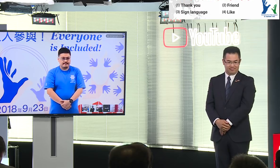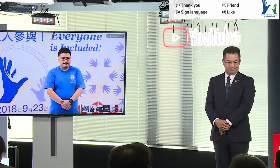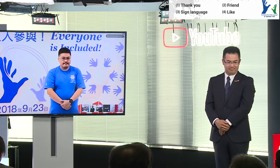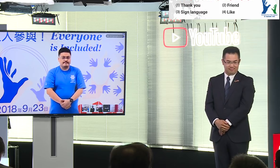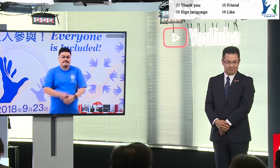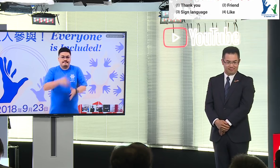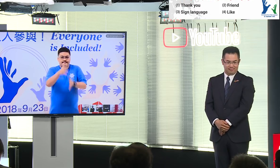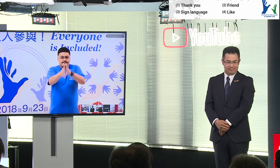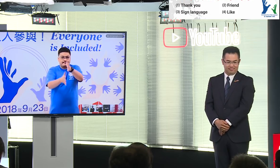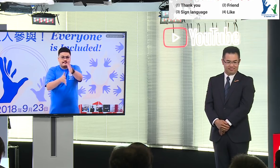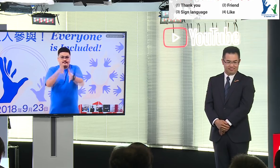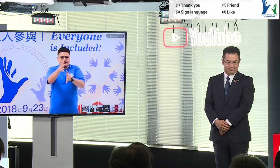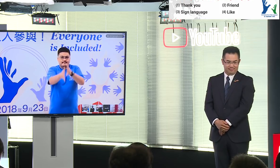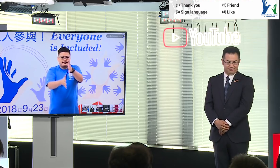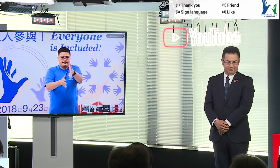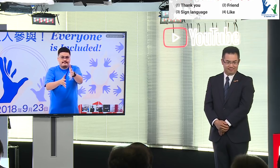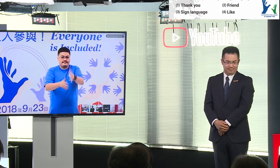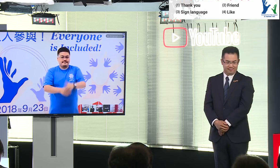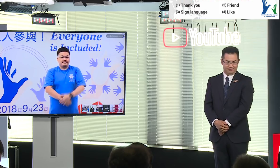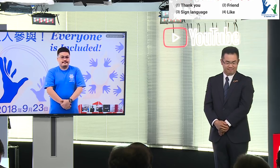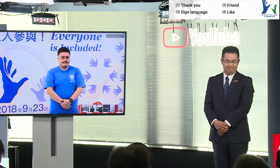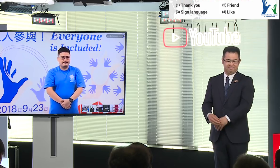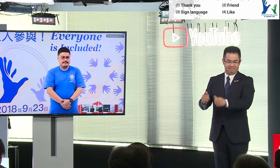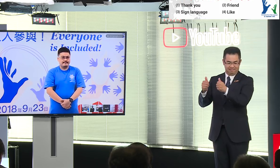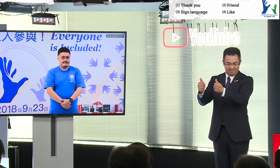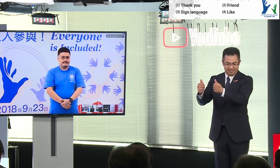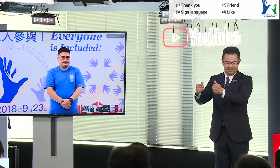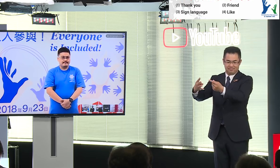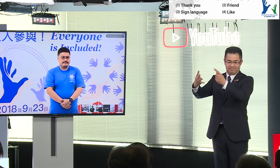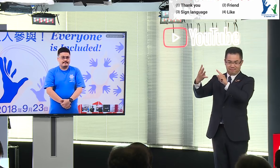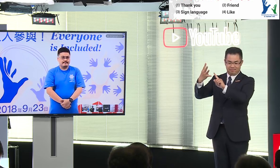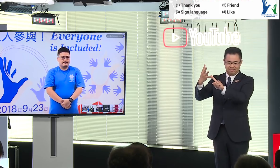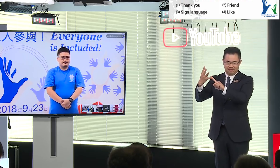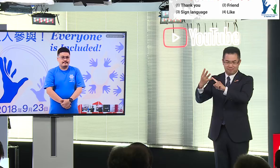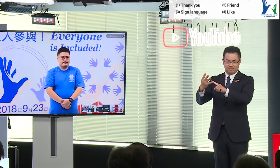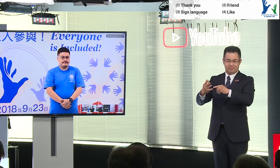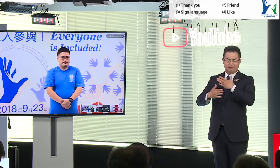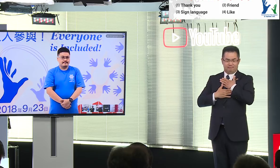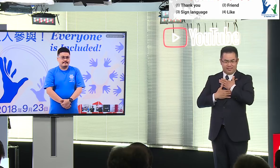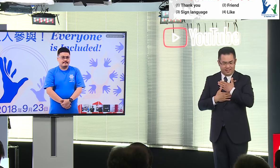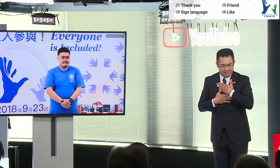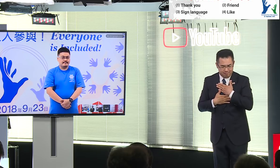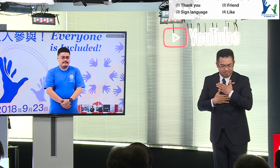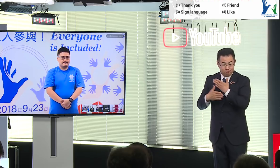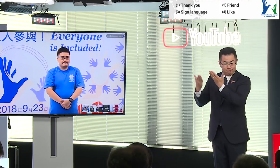Great! Second word would be "friend". Friend. >> YASUNORI SHIMAMOTO: The